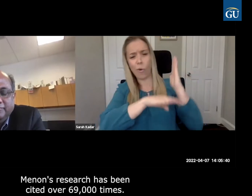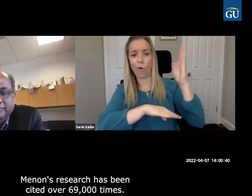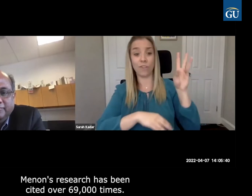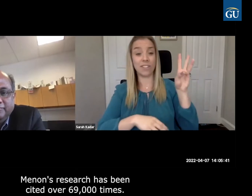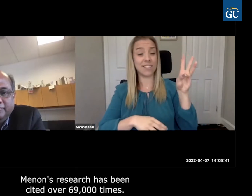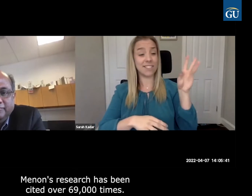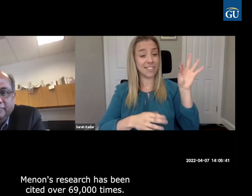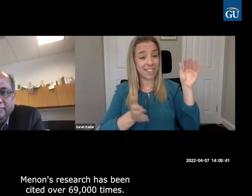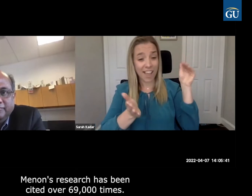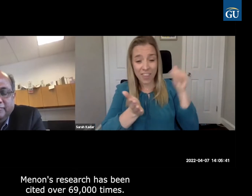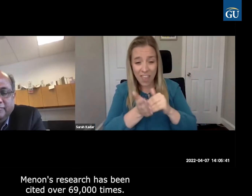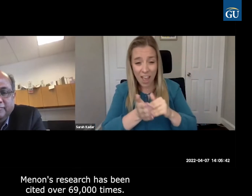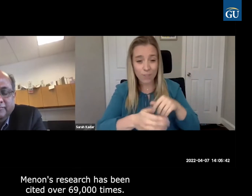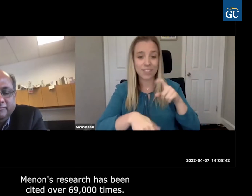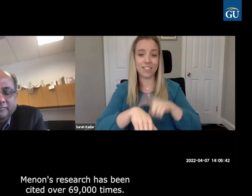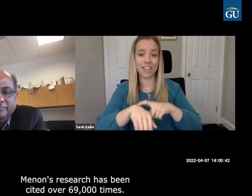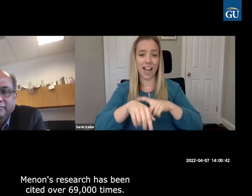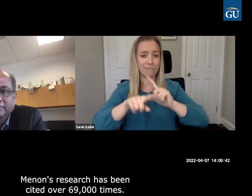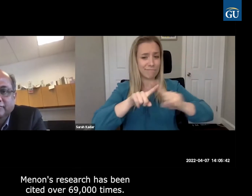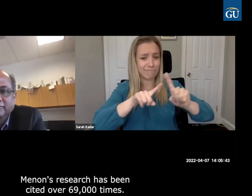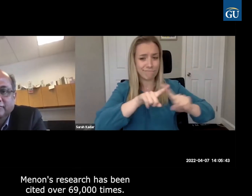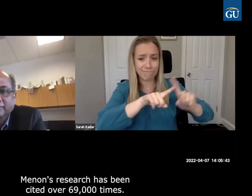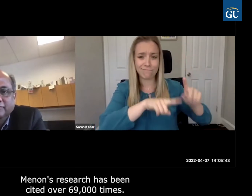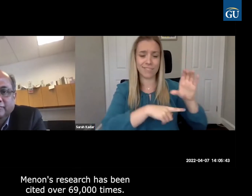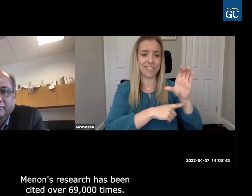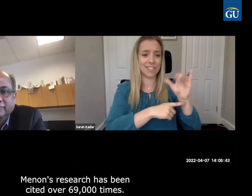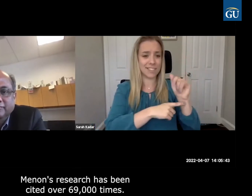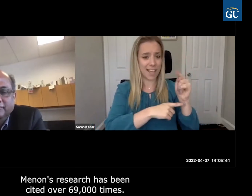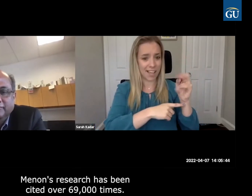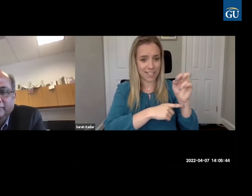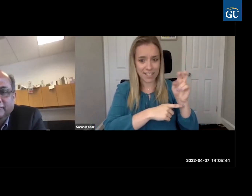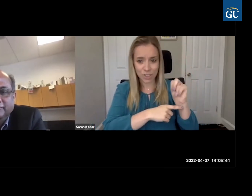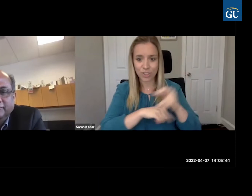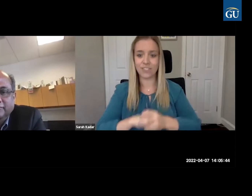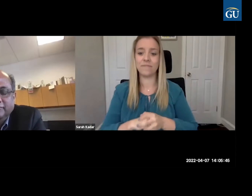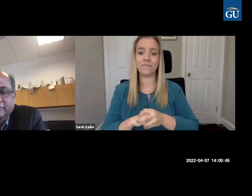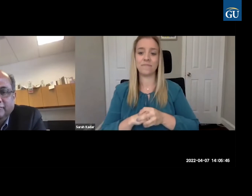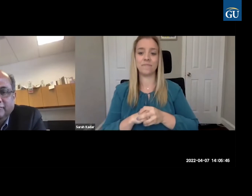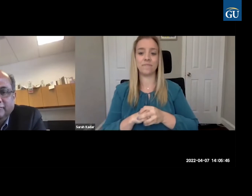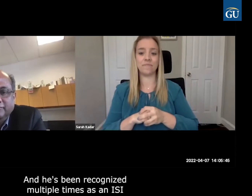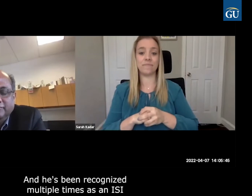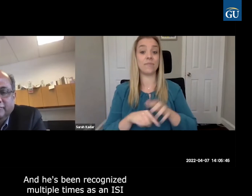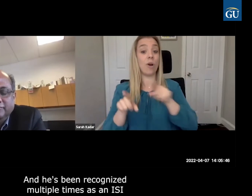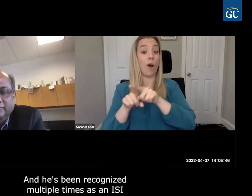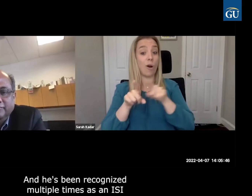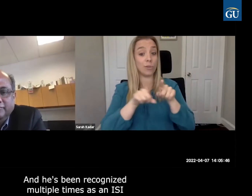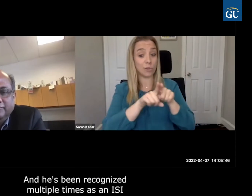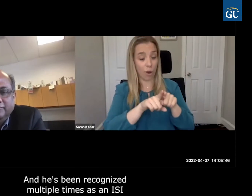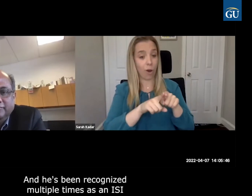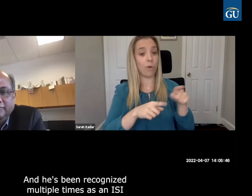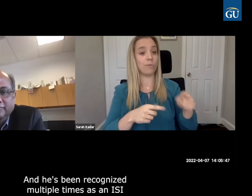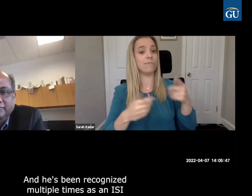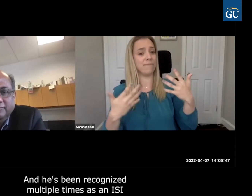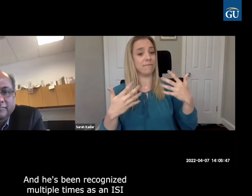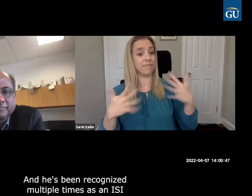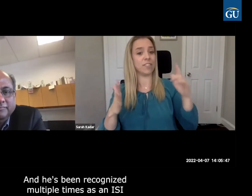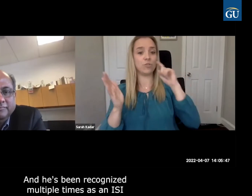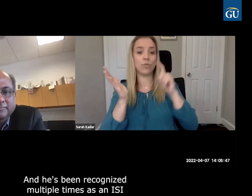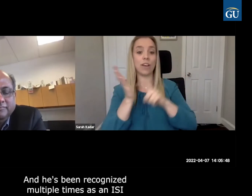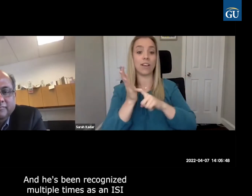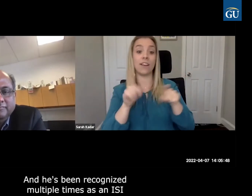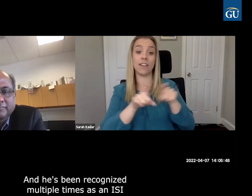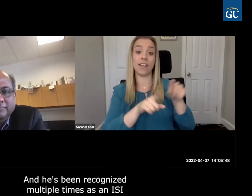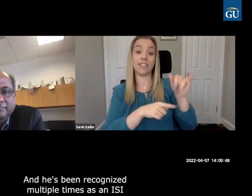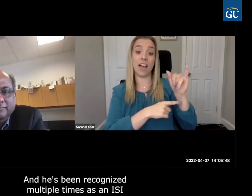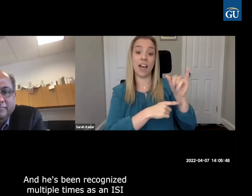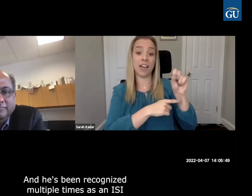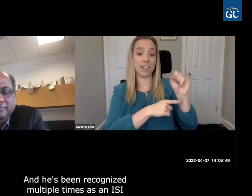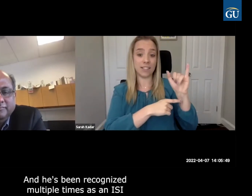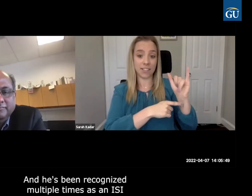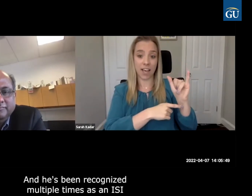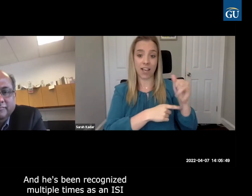has been cited over 69 000 times